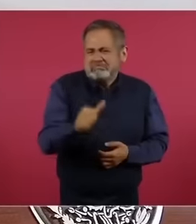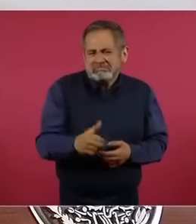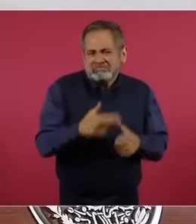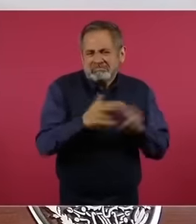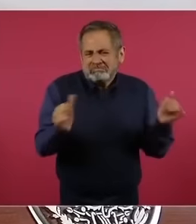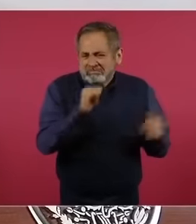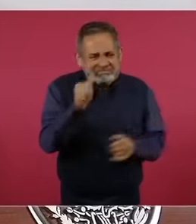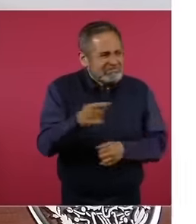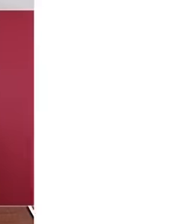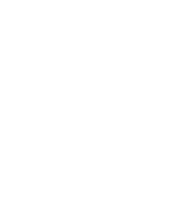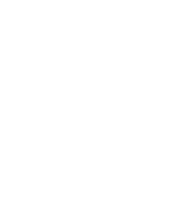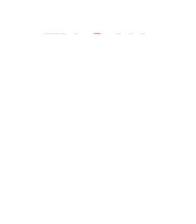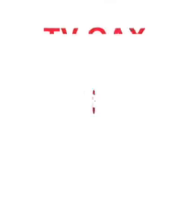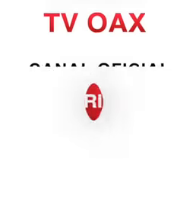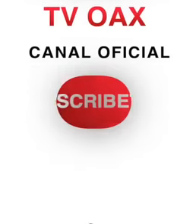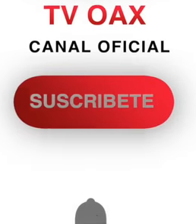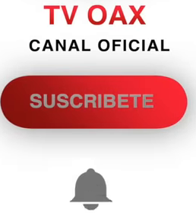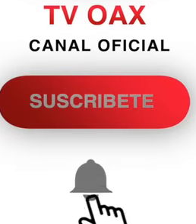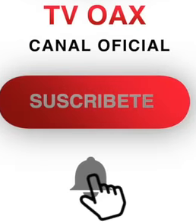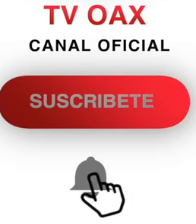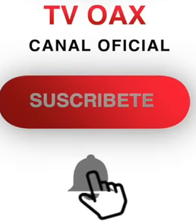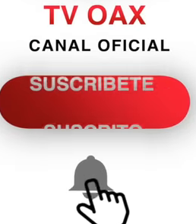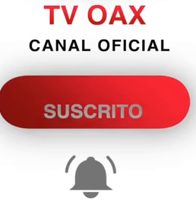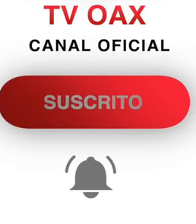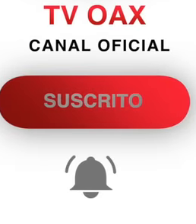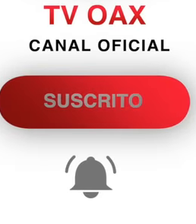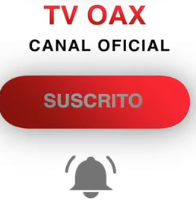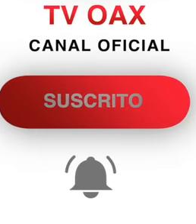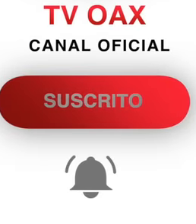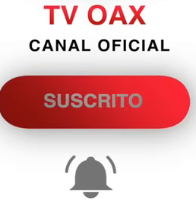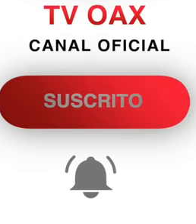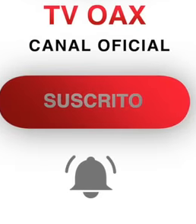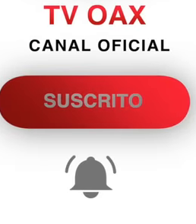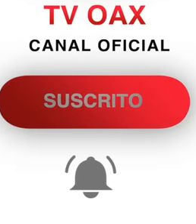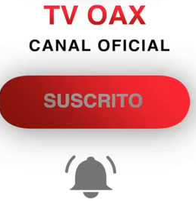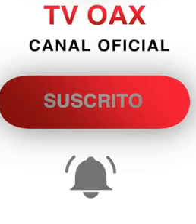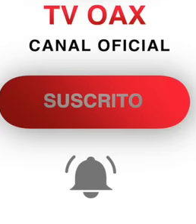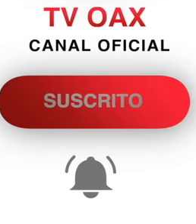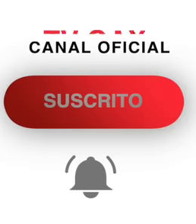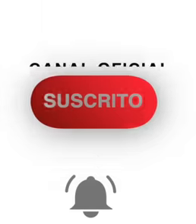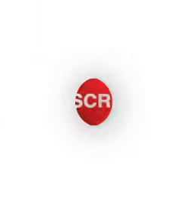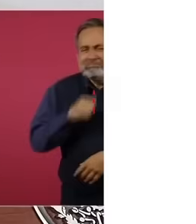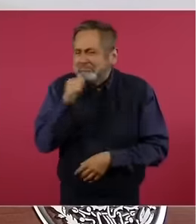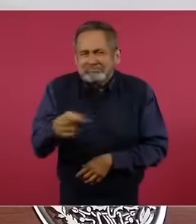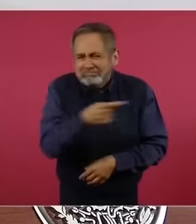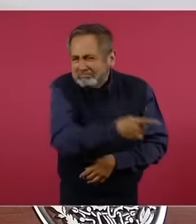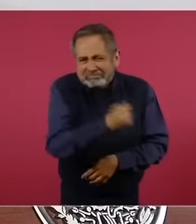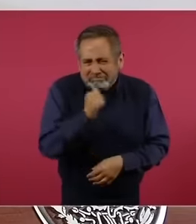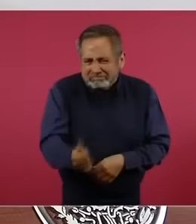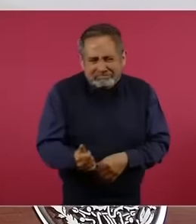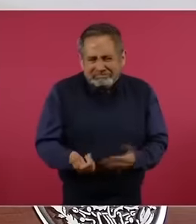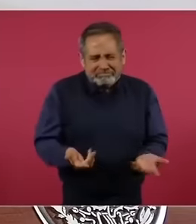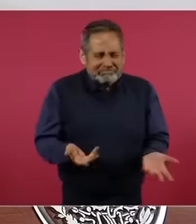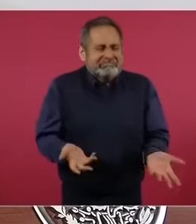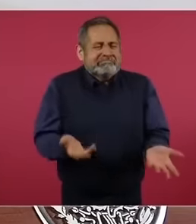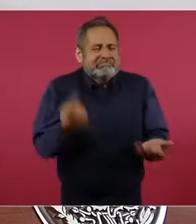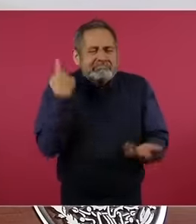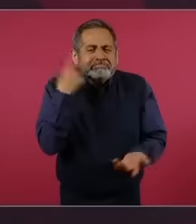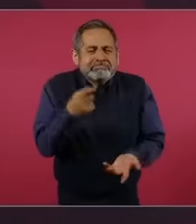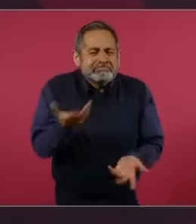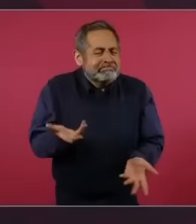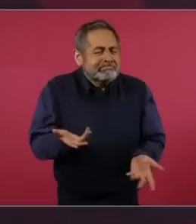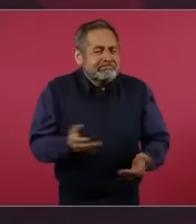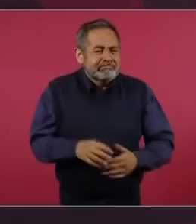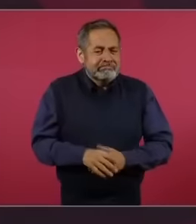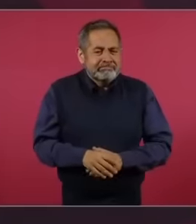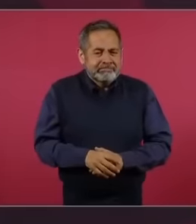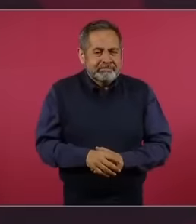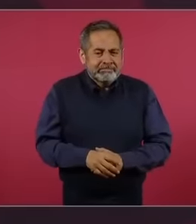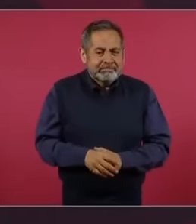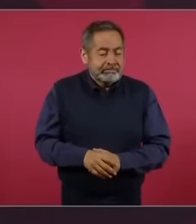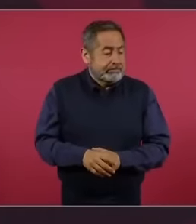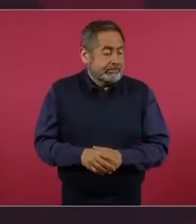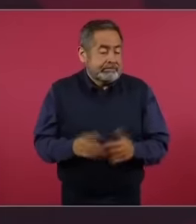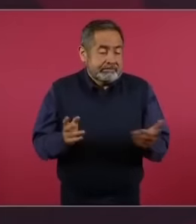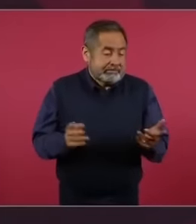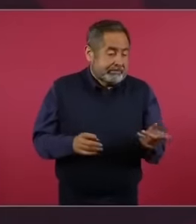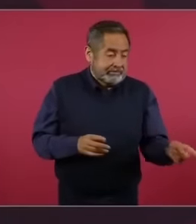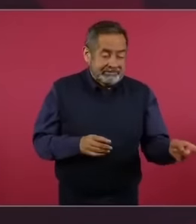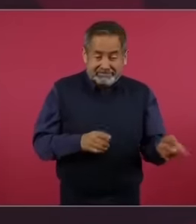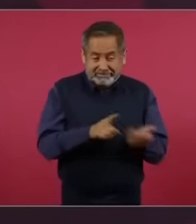slin However eh